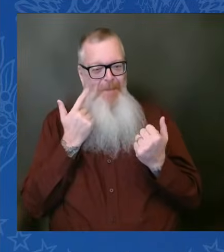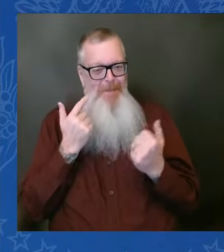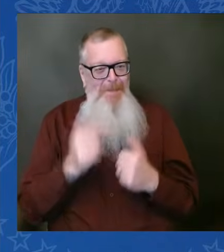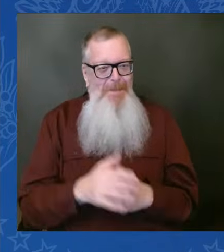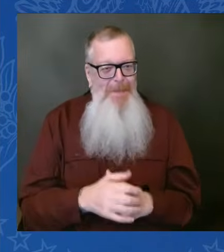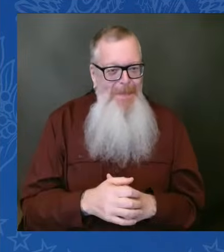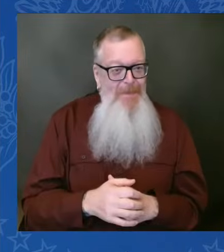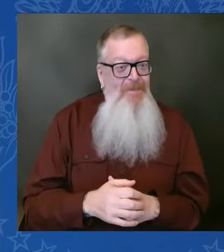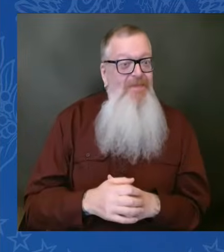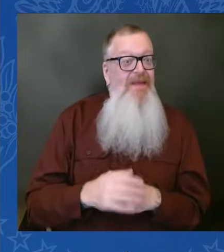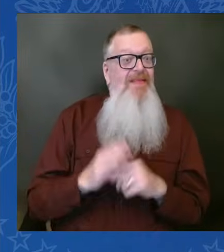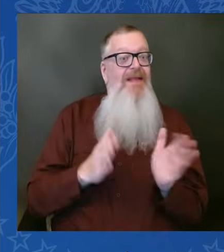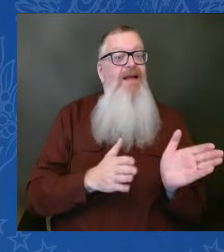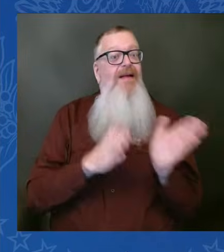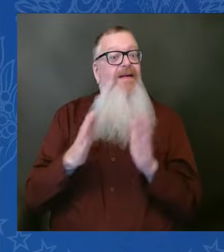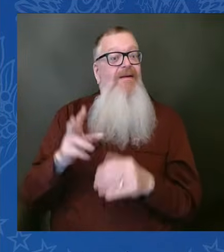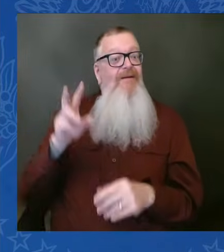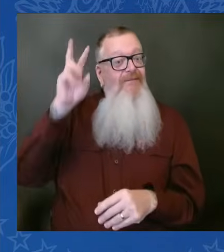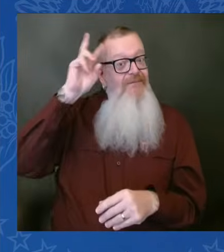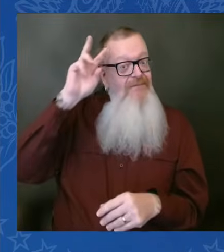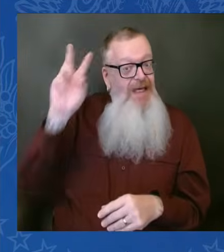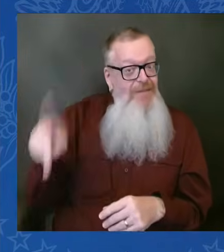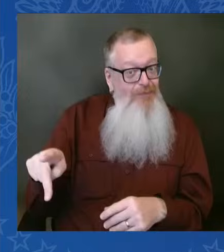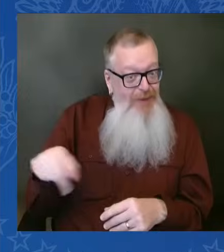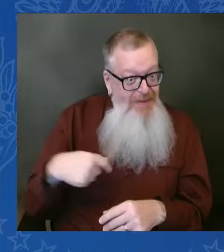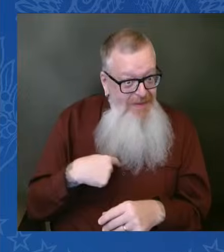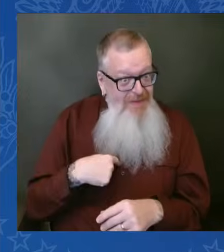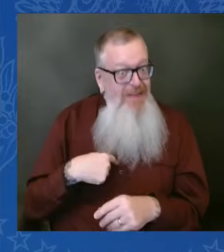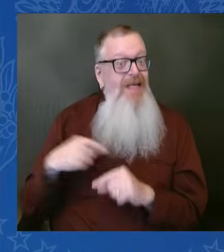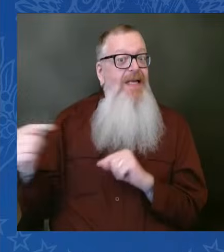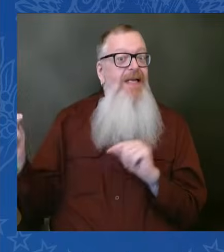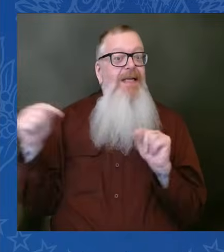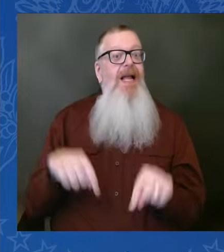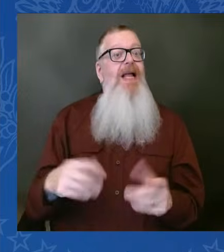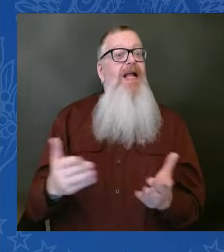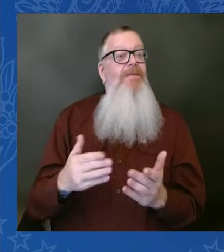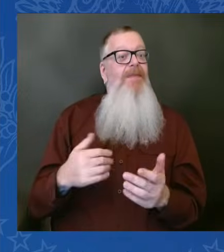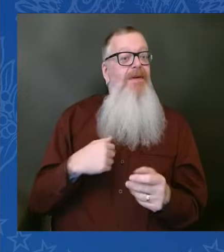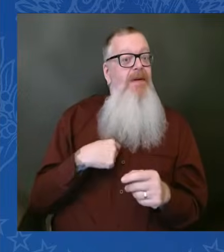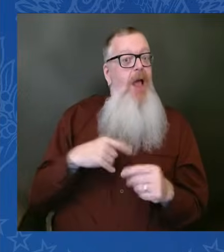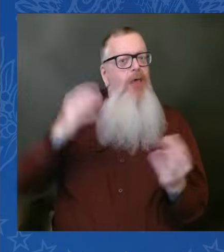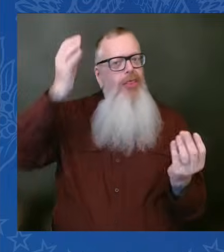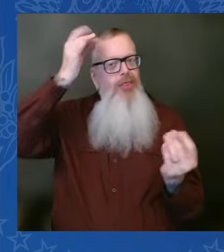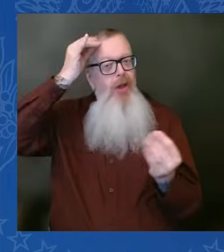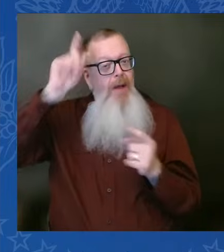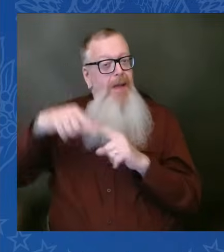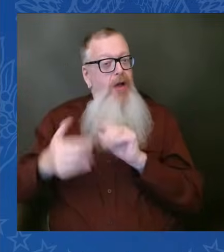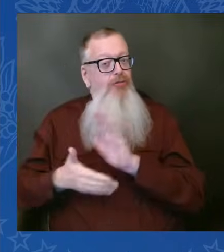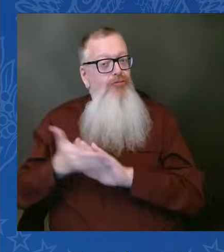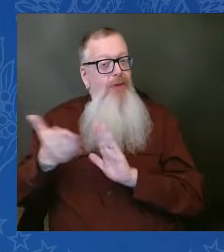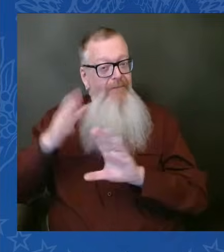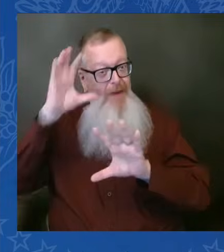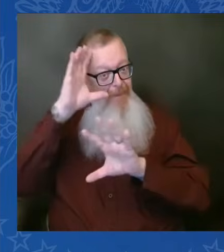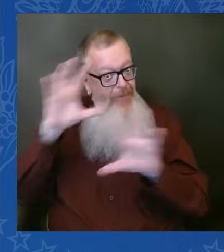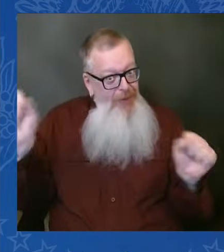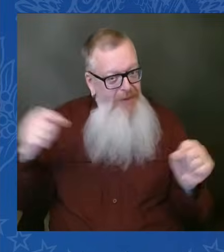And I was -- when I was thinking about running for president, I came here, and now as president. Last month, I spoke to the Economic Club of Washington D.C.